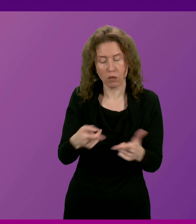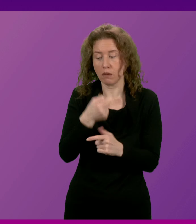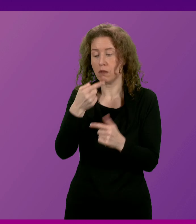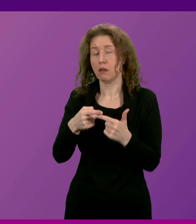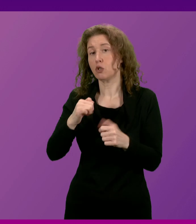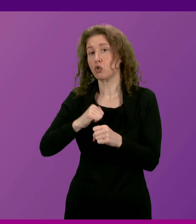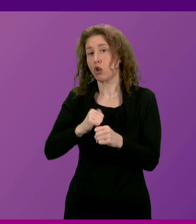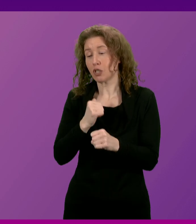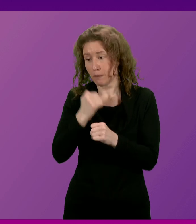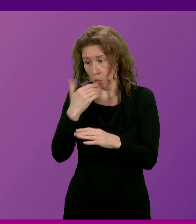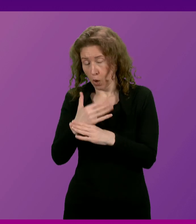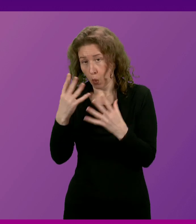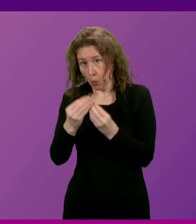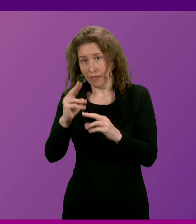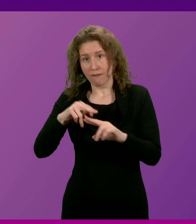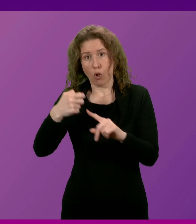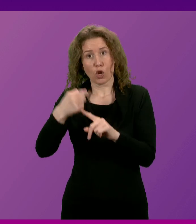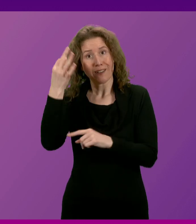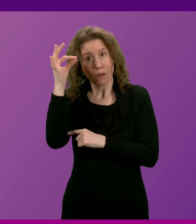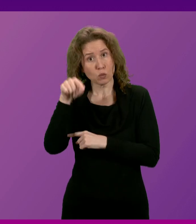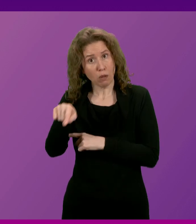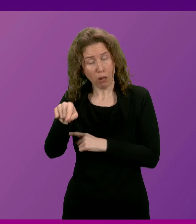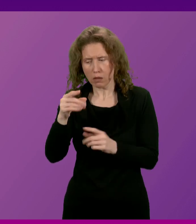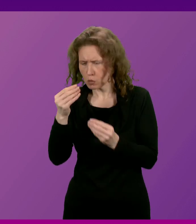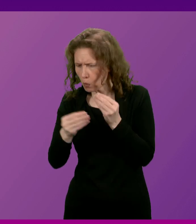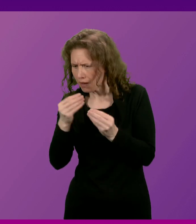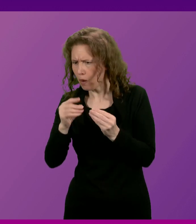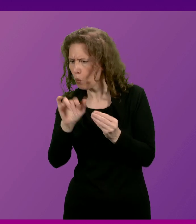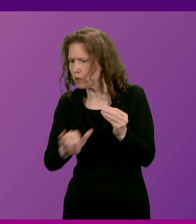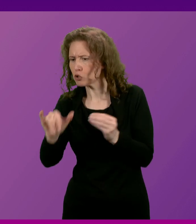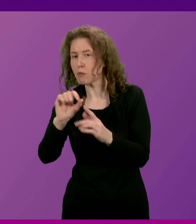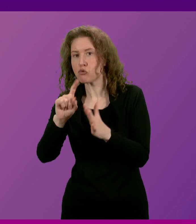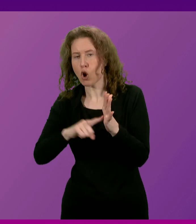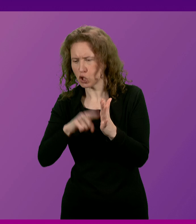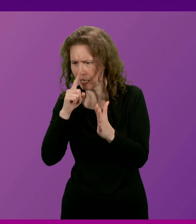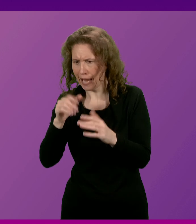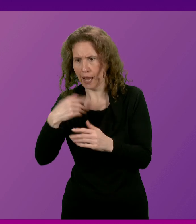work with Falkirk Council to identify some projects that could be expedited